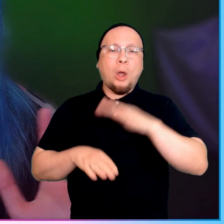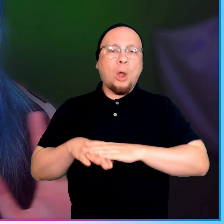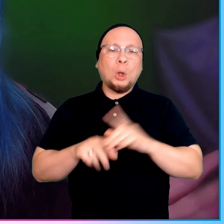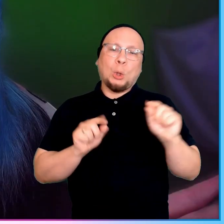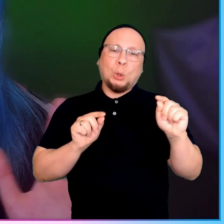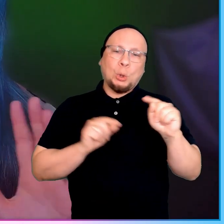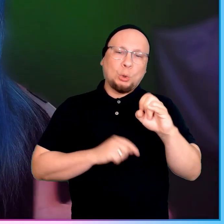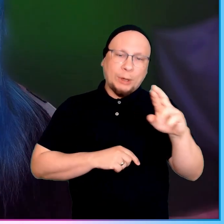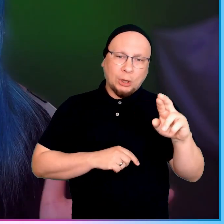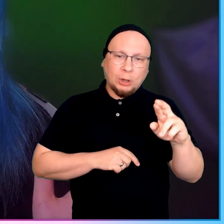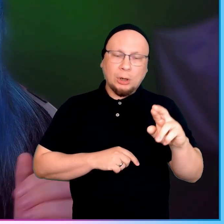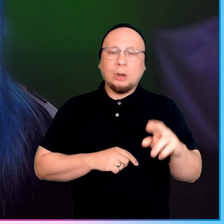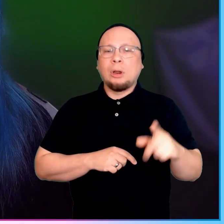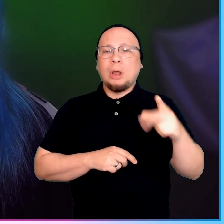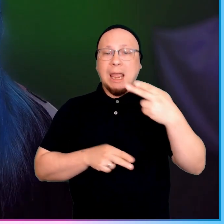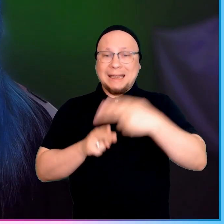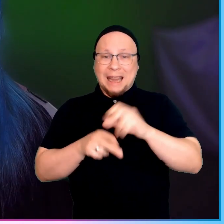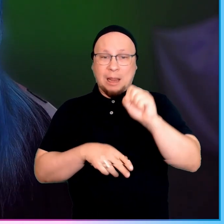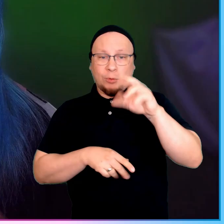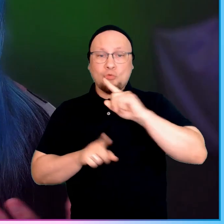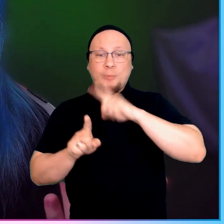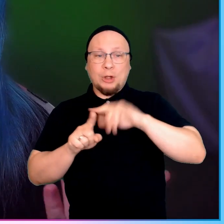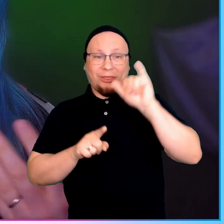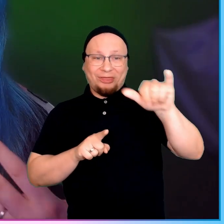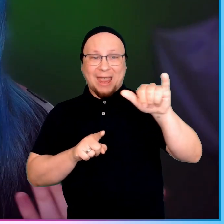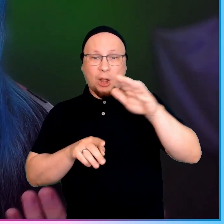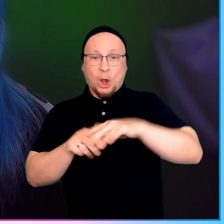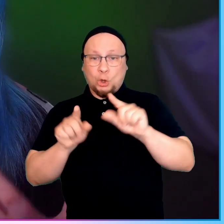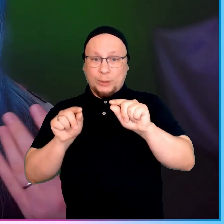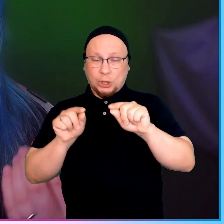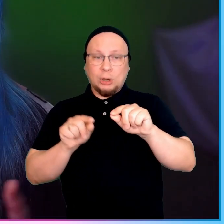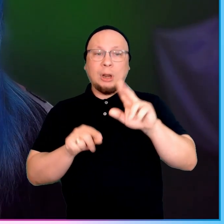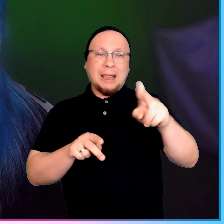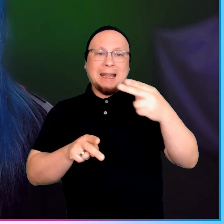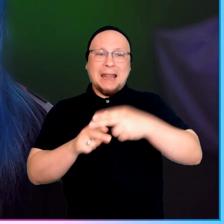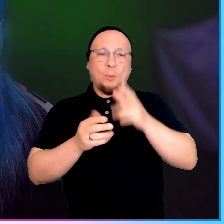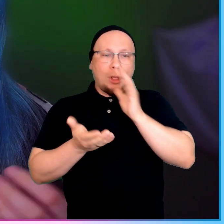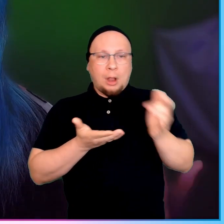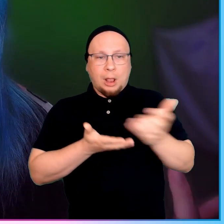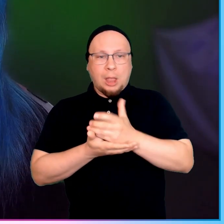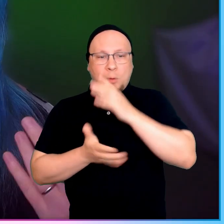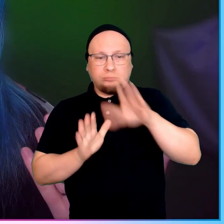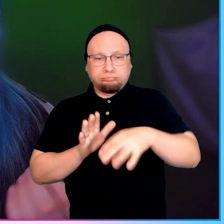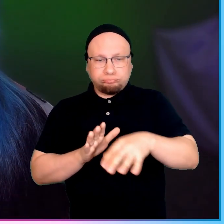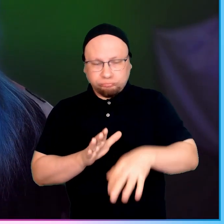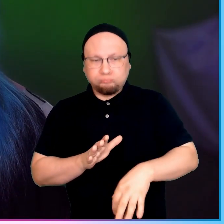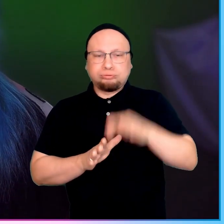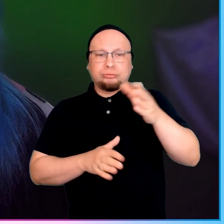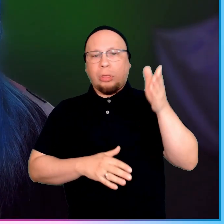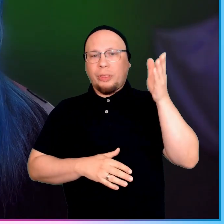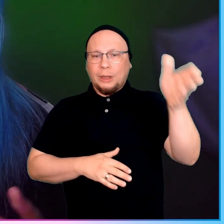Five people will win Steam codes for the game by responding to the Tweet up on Manavoid’s Twitter.